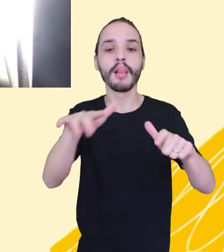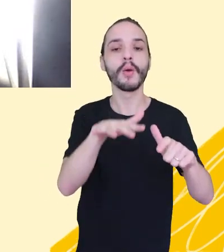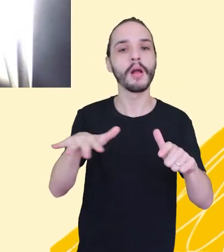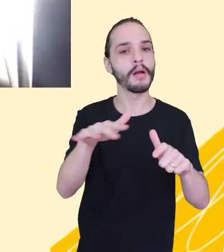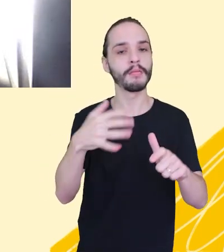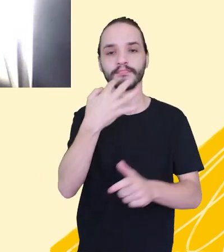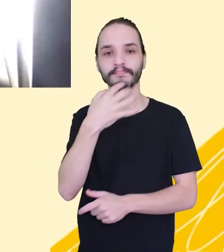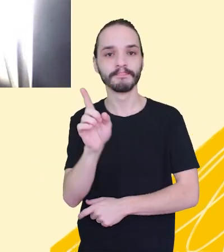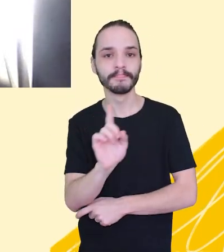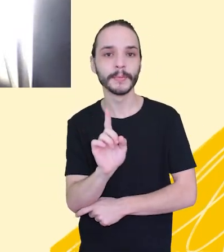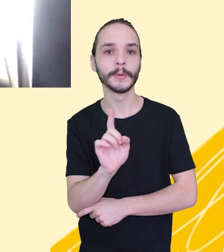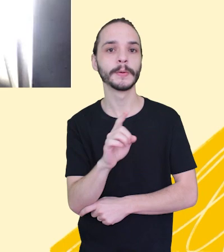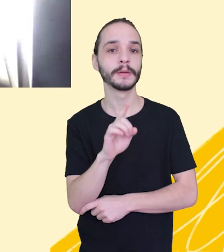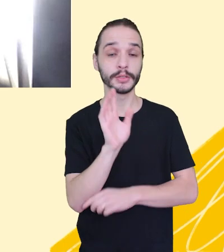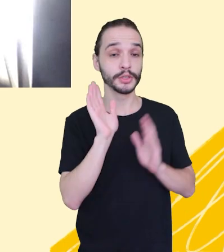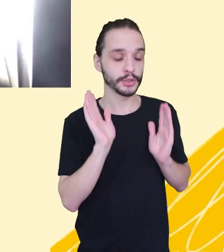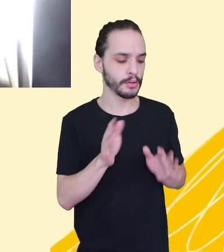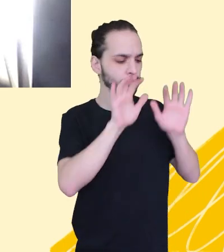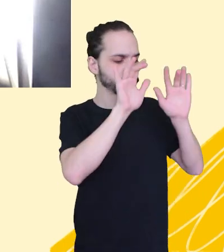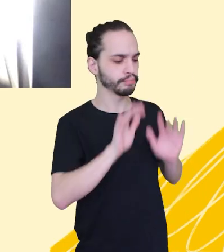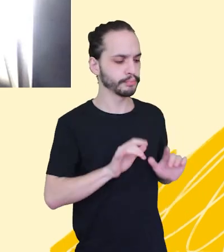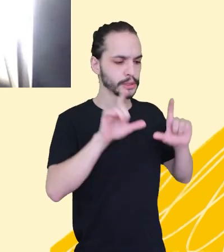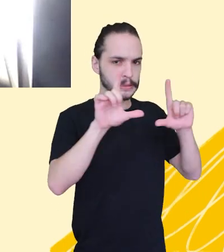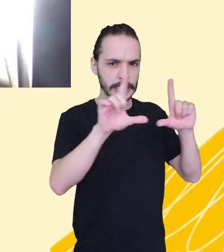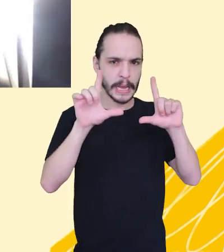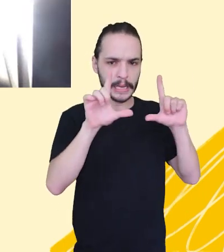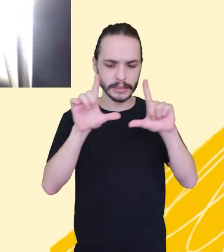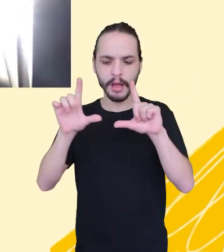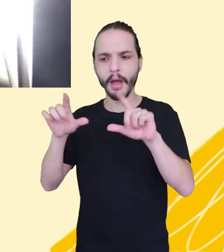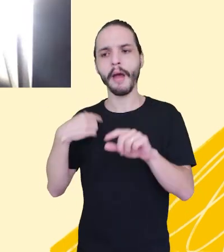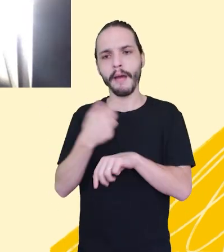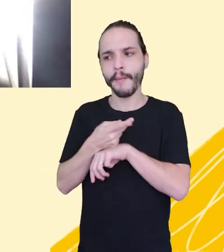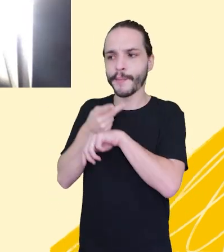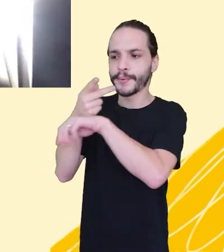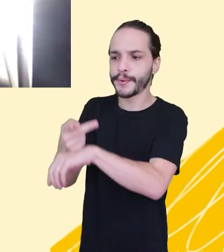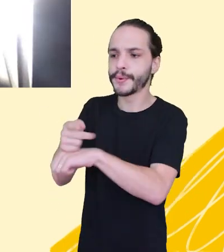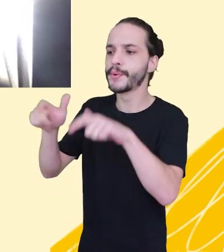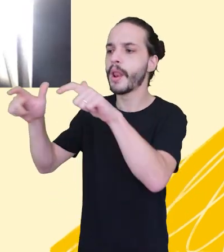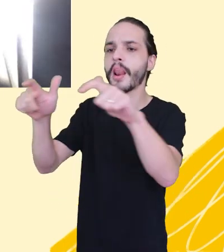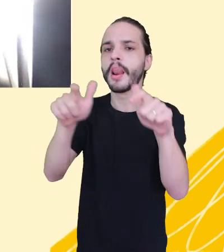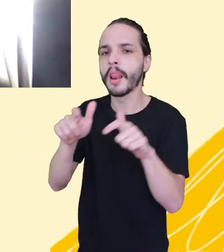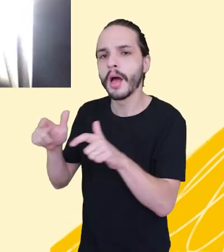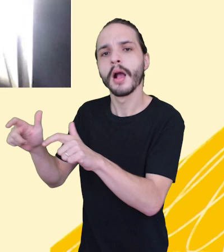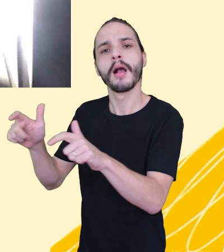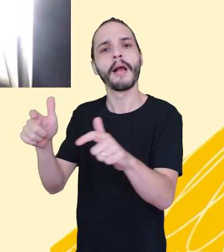after the scenes are written we are going to find the spaces